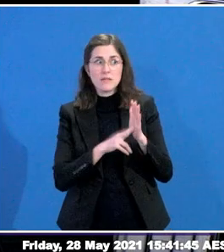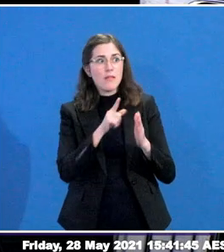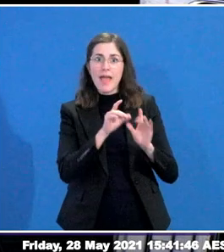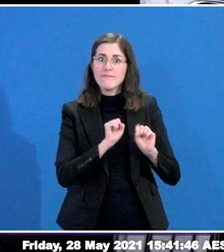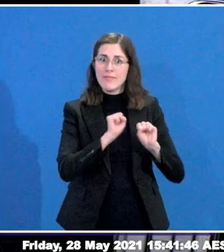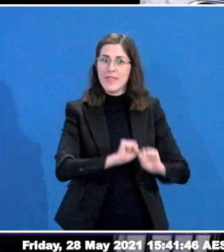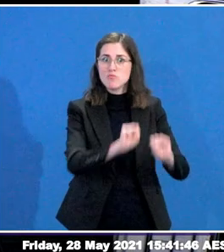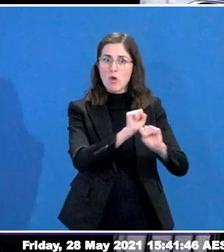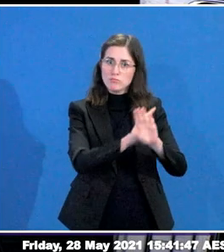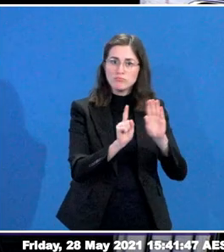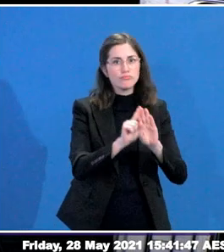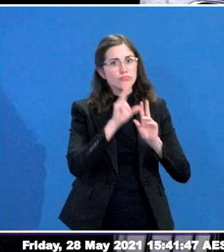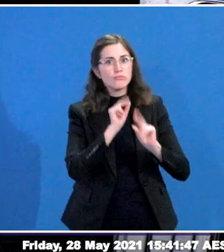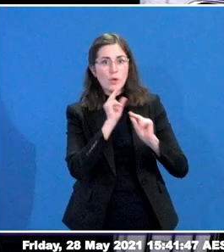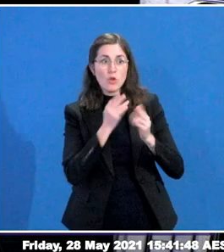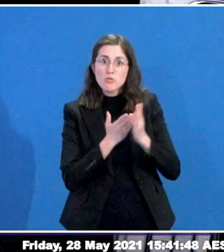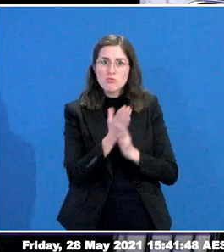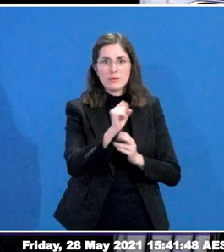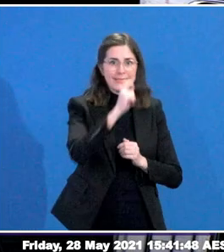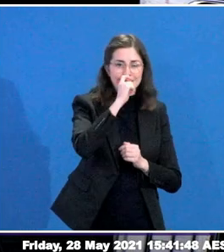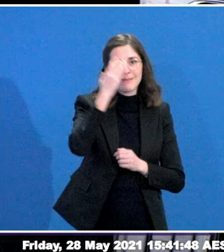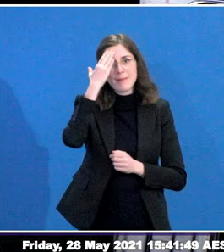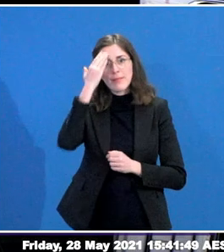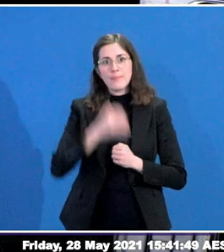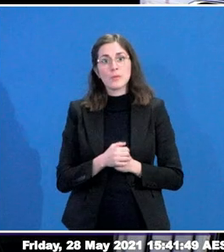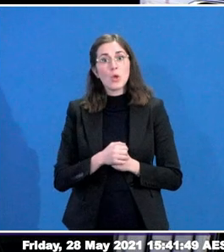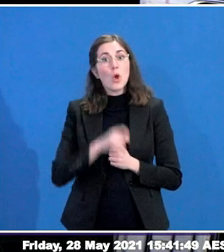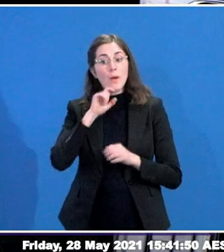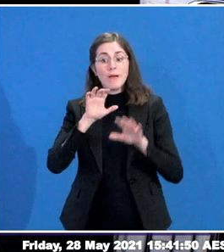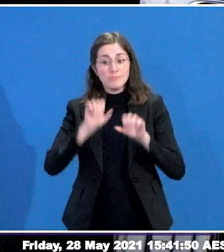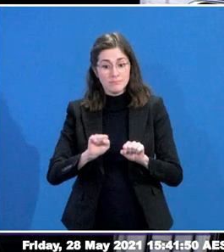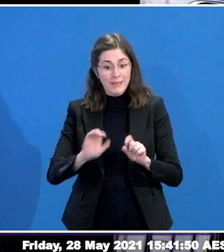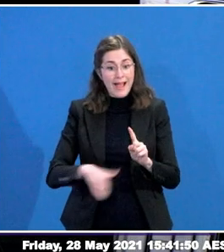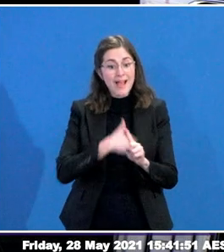We'll adjourn until, all being well, Monday week at 10 AM